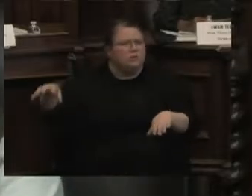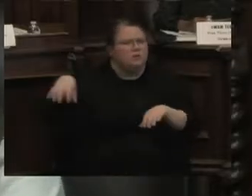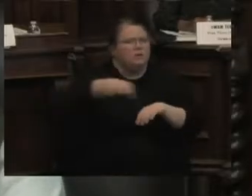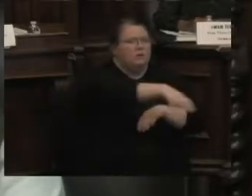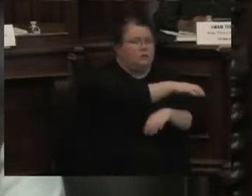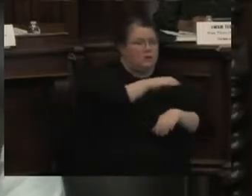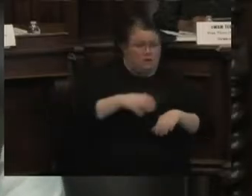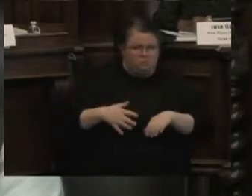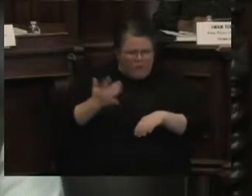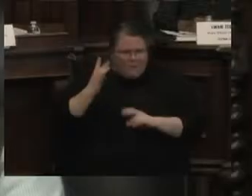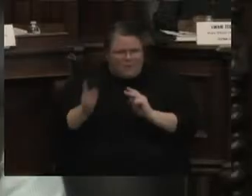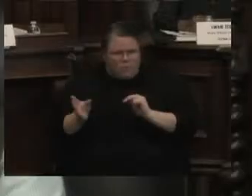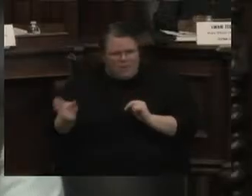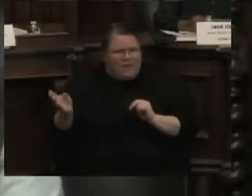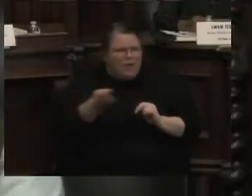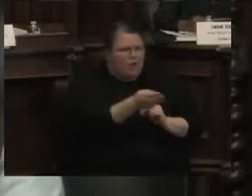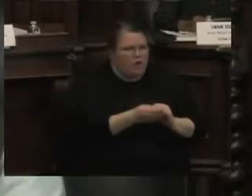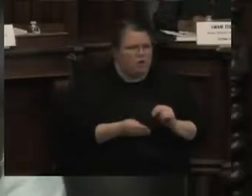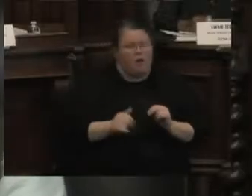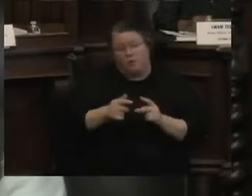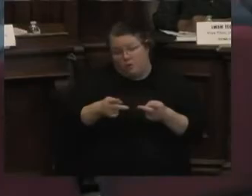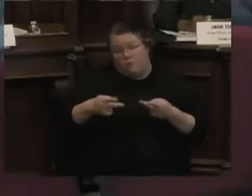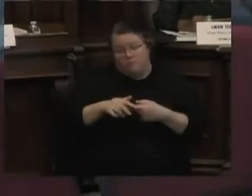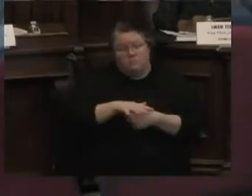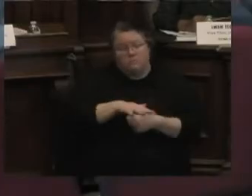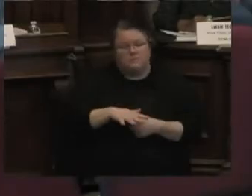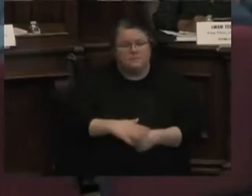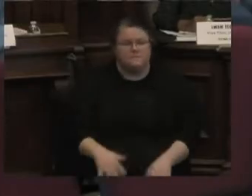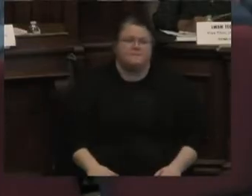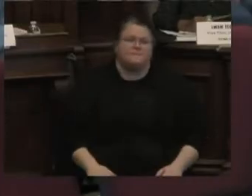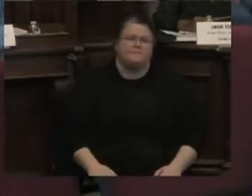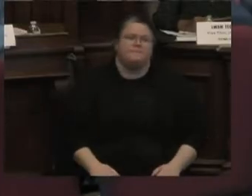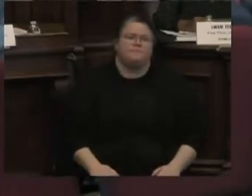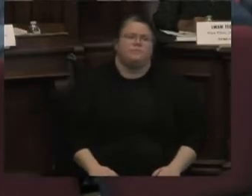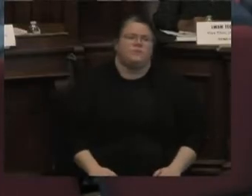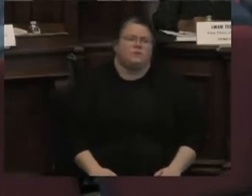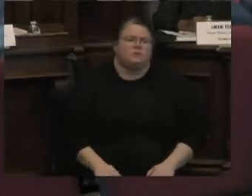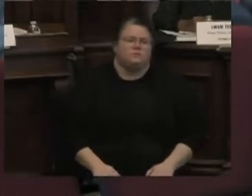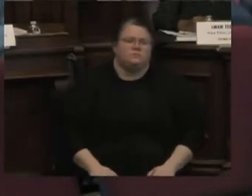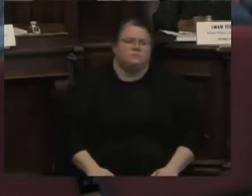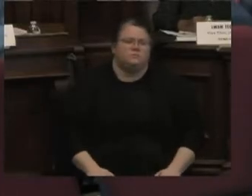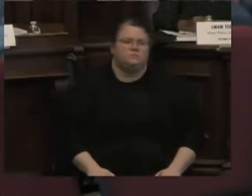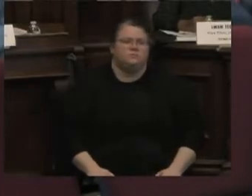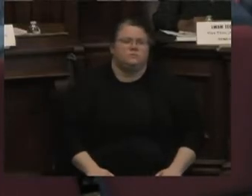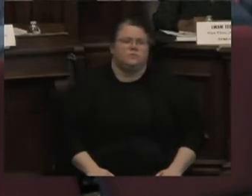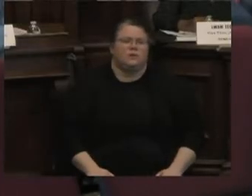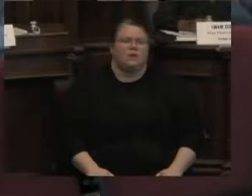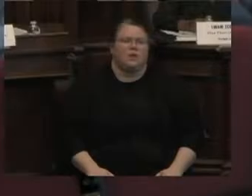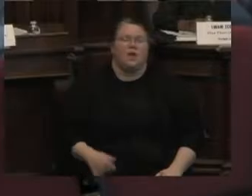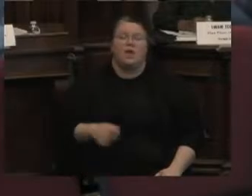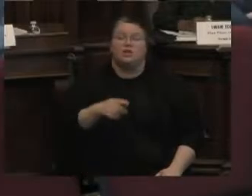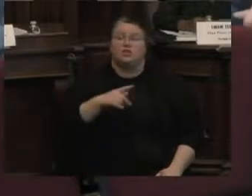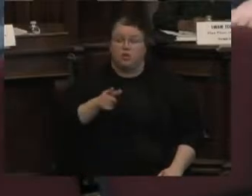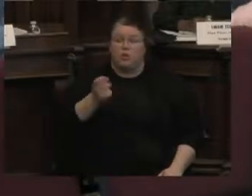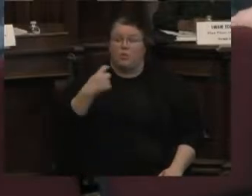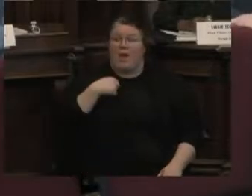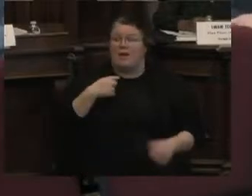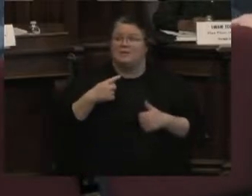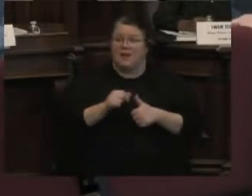can set up camp to be, where